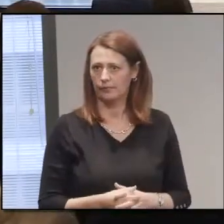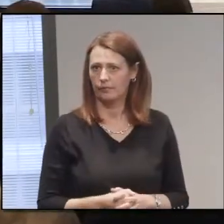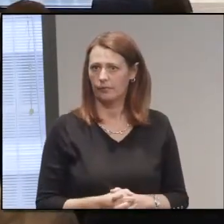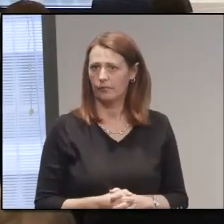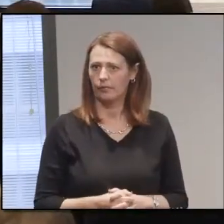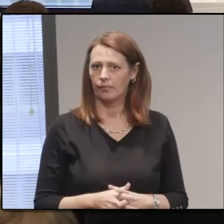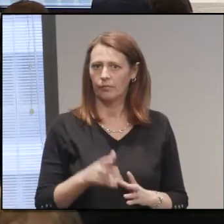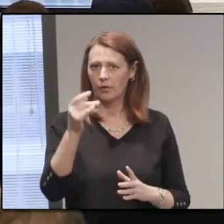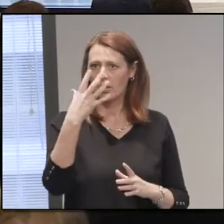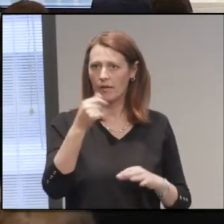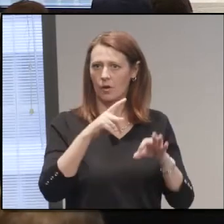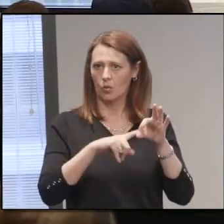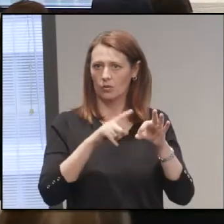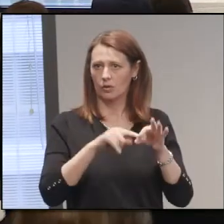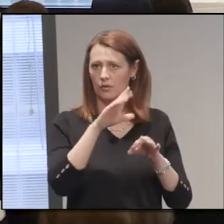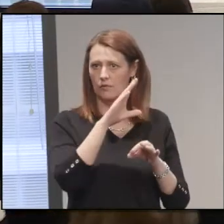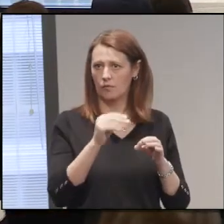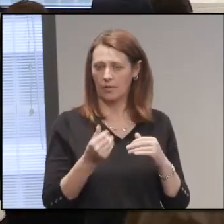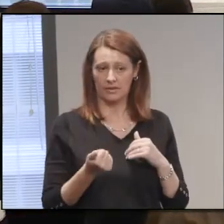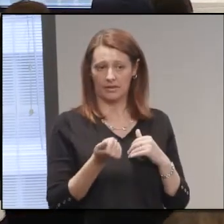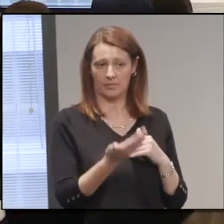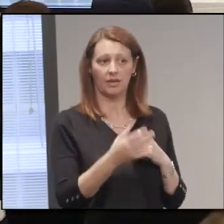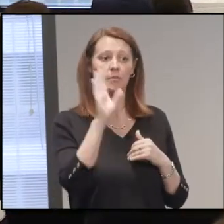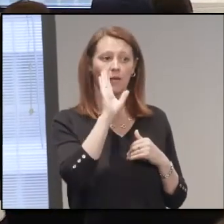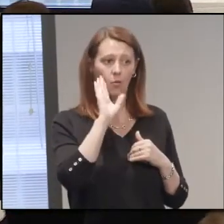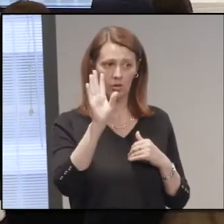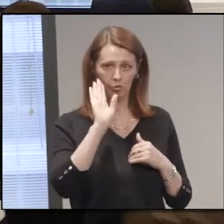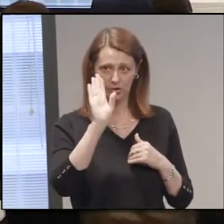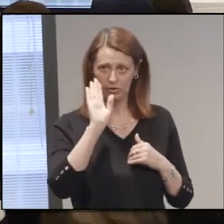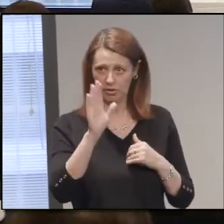I've got a question that was submitted before this presentation to either Andrea or Peter.